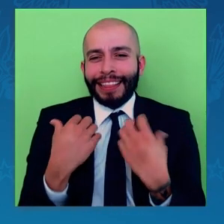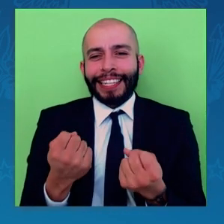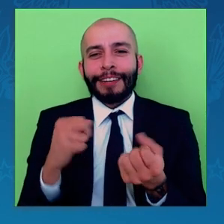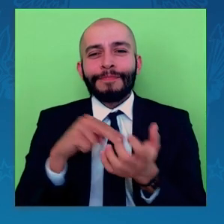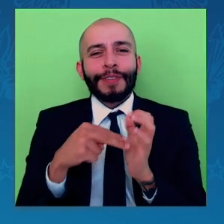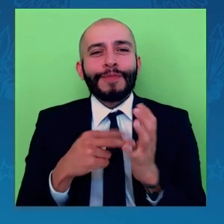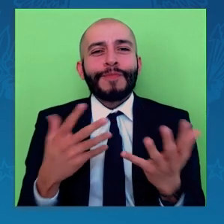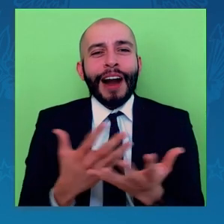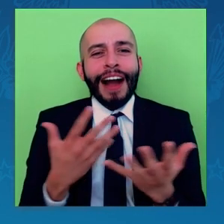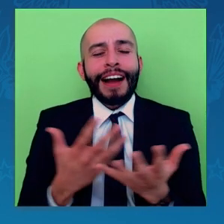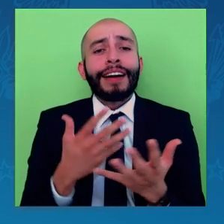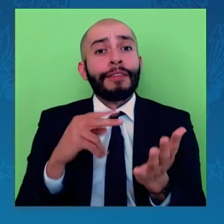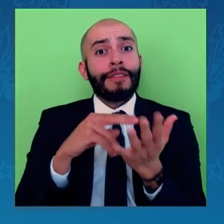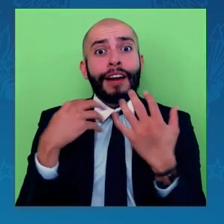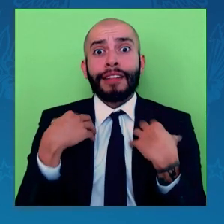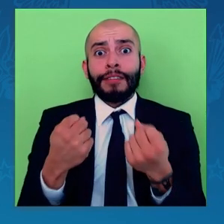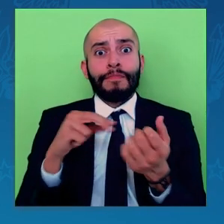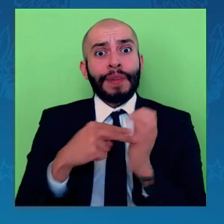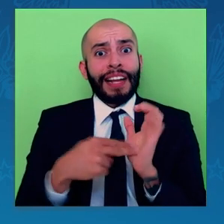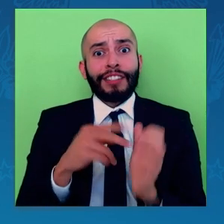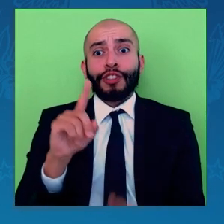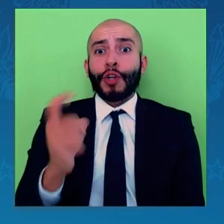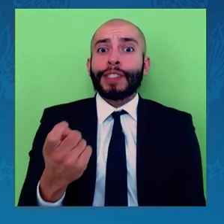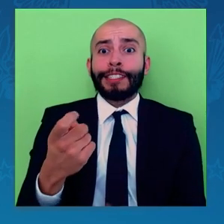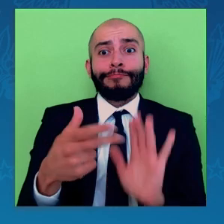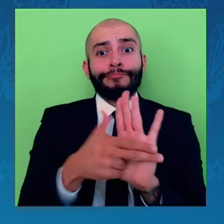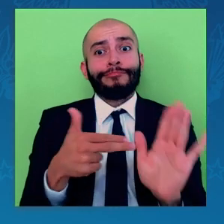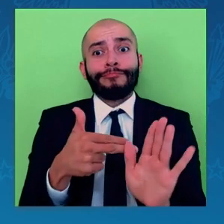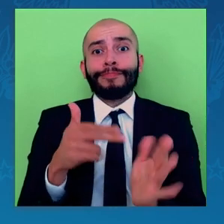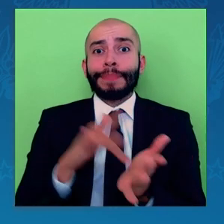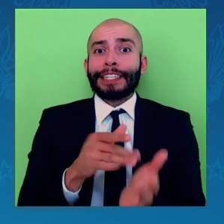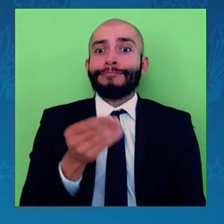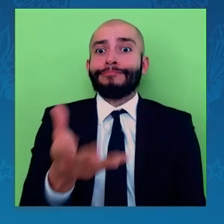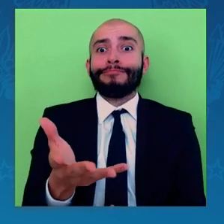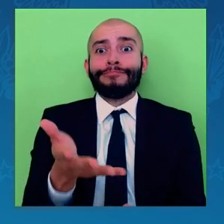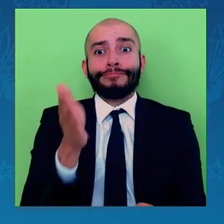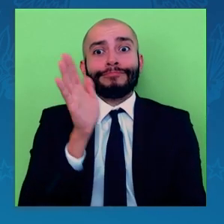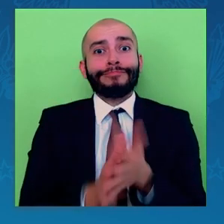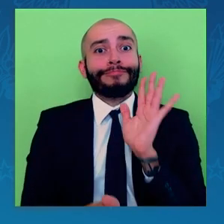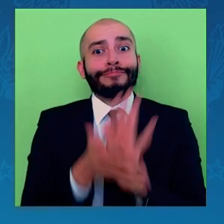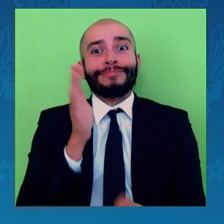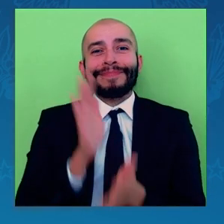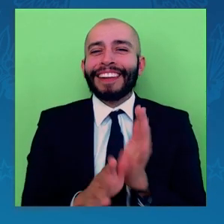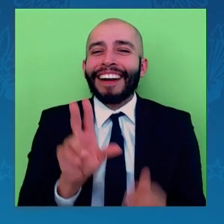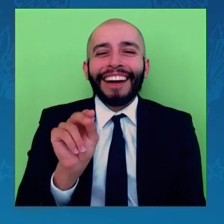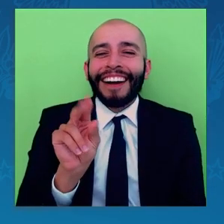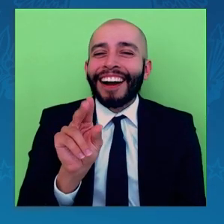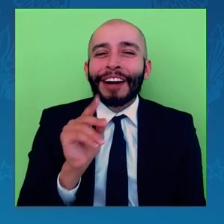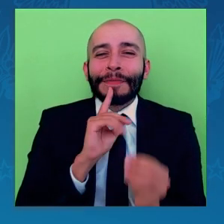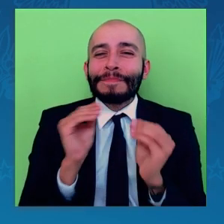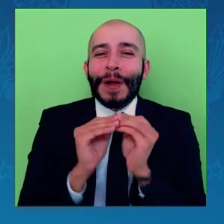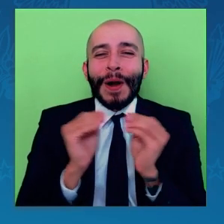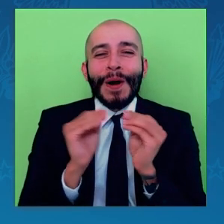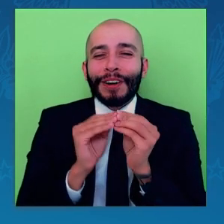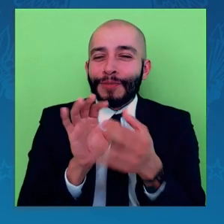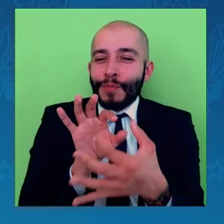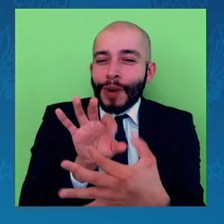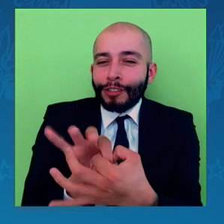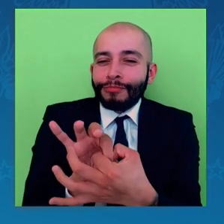written that were helping people. It was the relationships that my parents were building. And the relationships they were very intentionally building